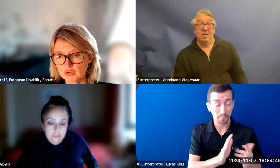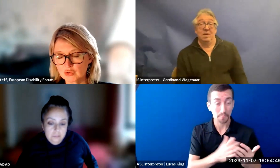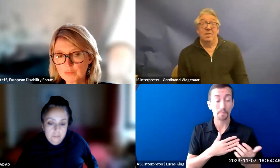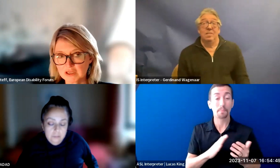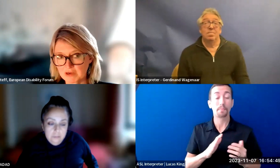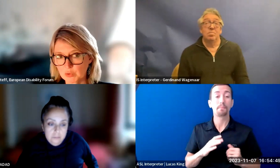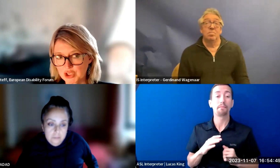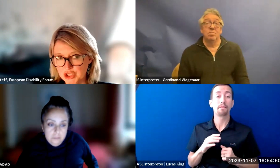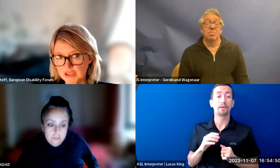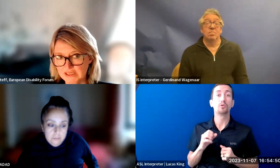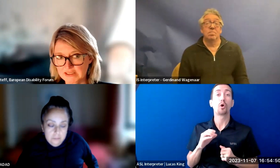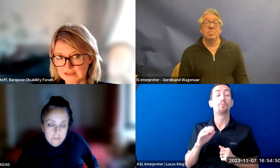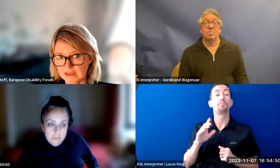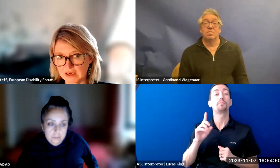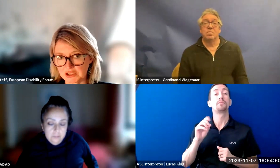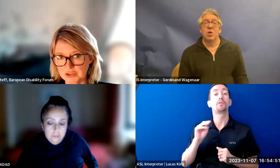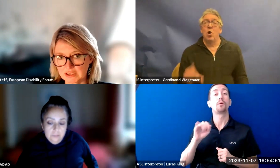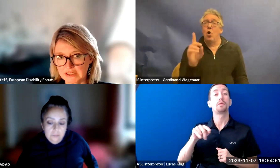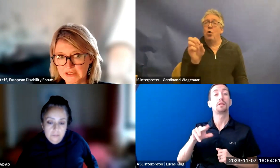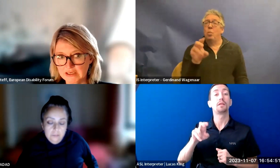So, Dominique, my question is actually: